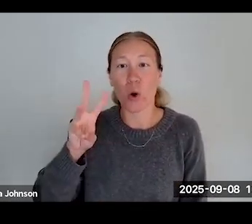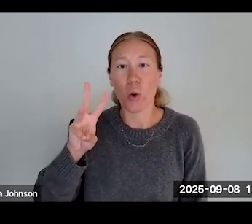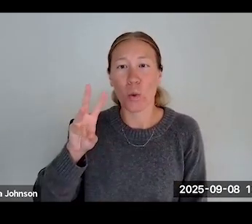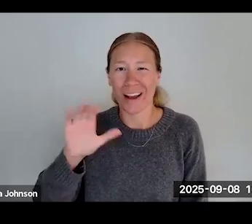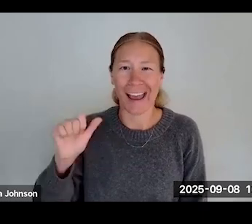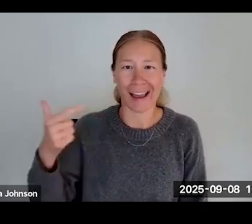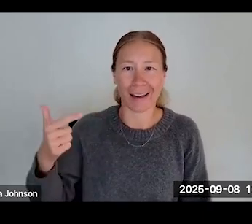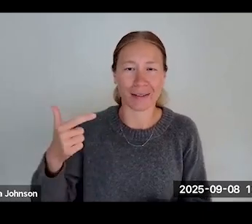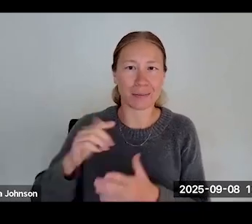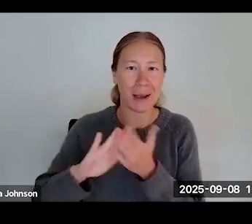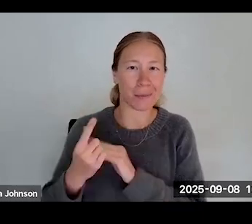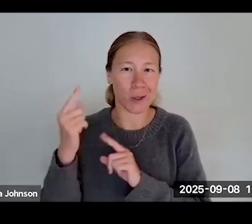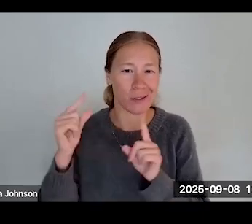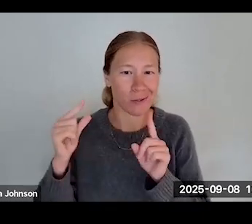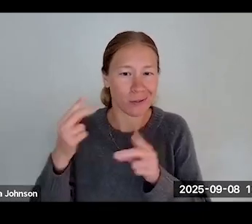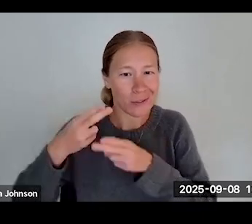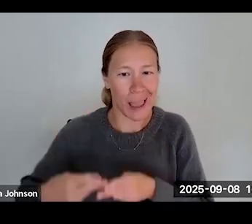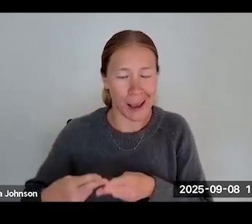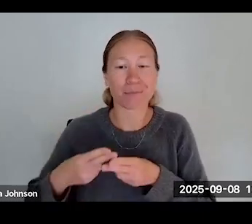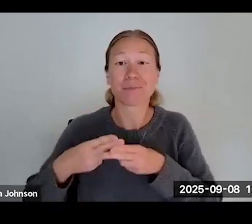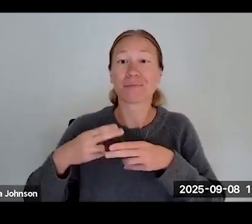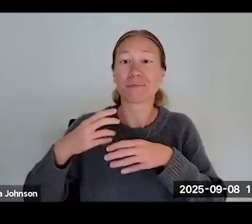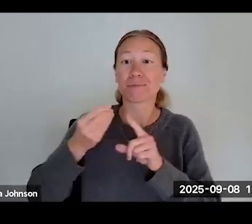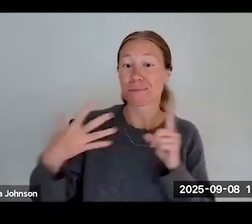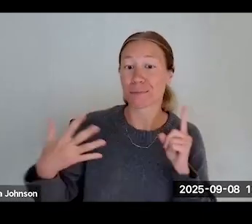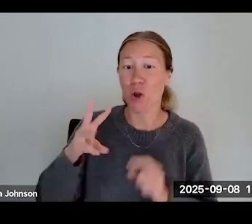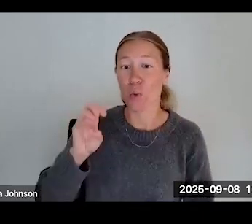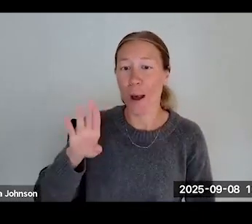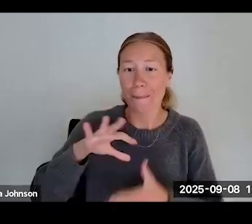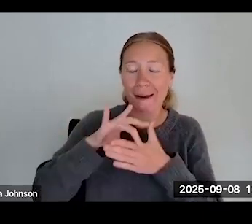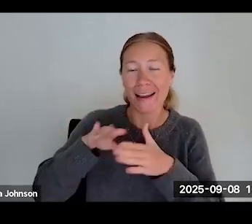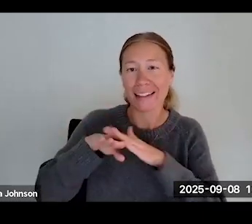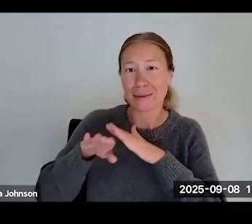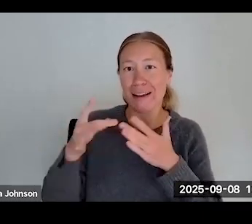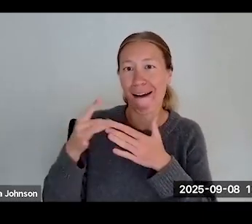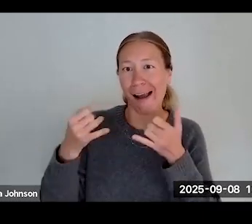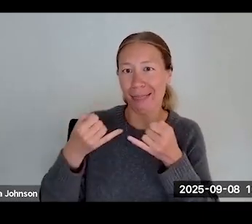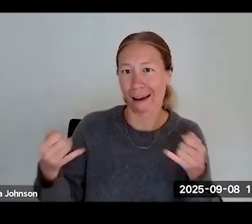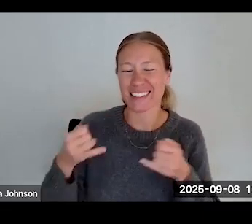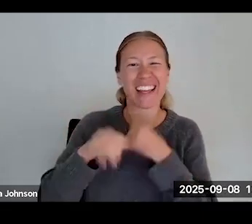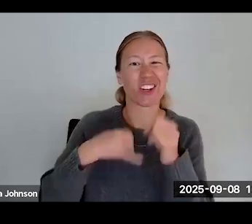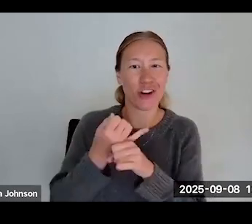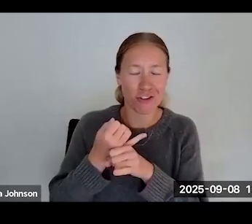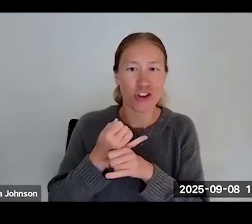which is short for the Web Content Accessibility Guidelines, which is an international set of digital accessibility guidelines